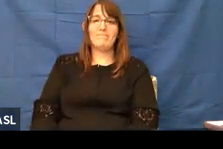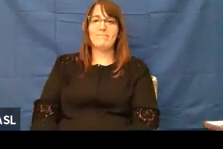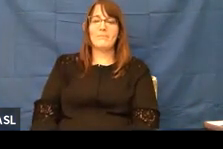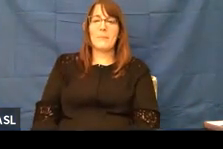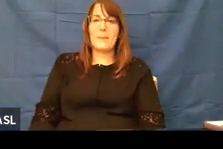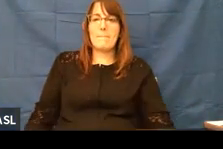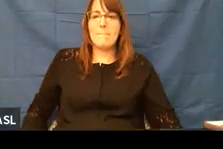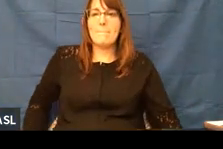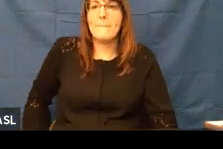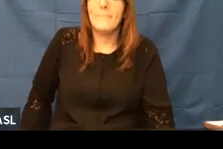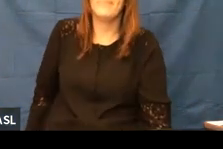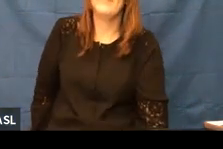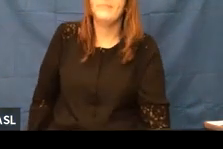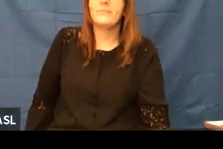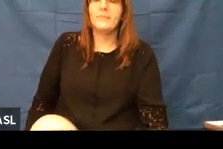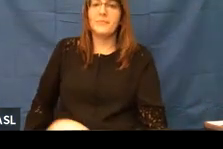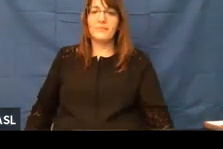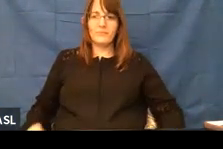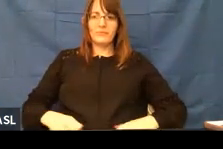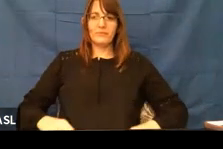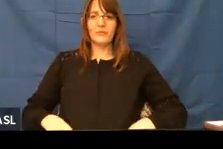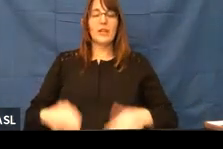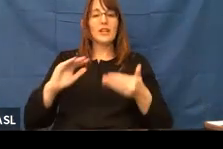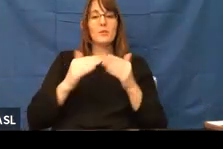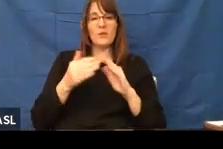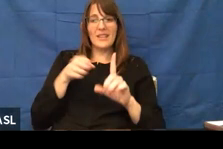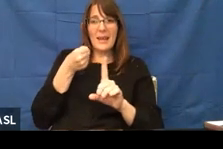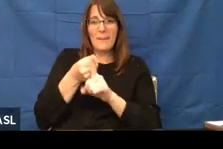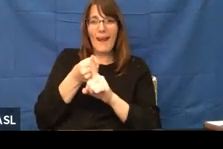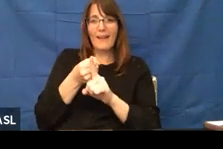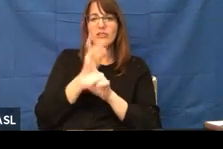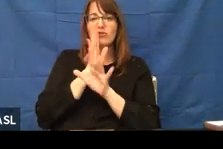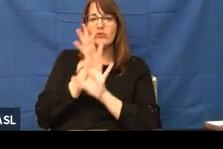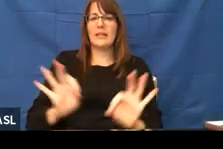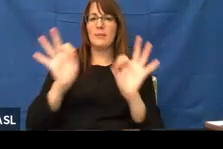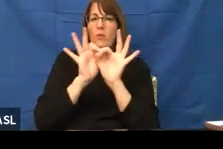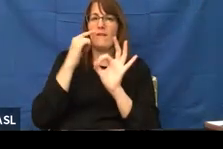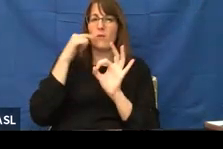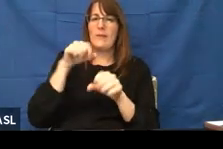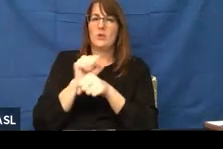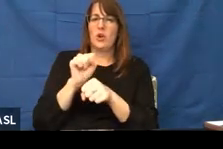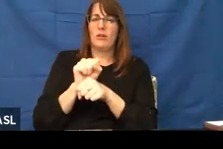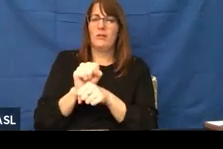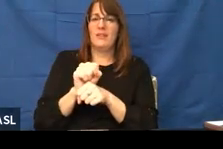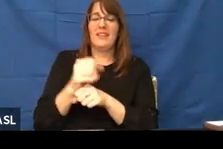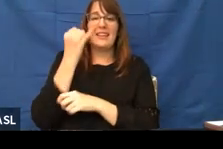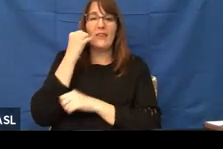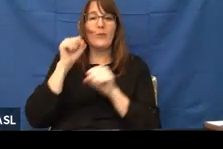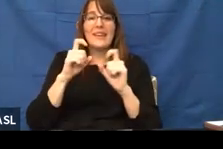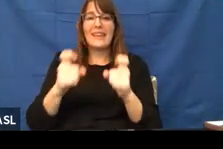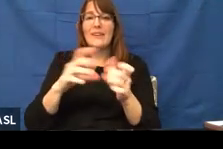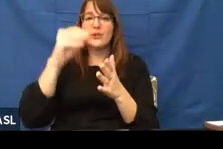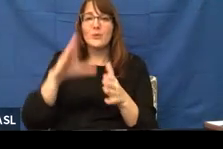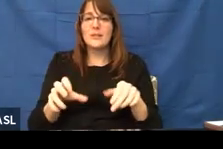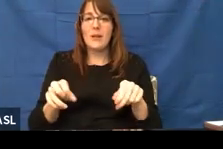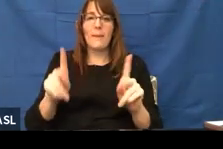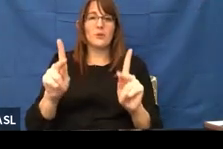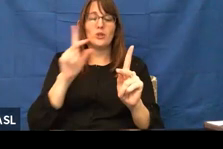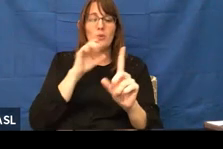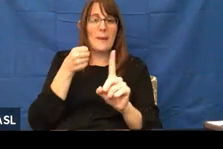Jewyl Alderson Clarke, SDCOE: And speaking of Community community impact is another really important component of this work wherever we can give students an opportunity to impact the community to